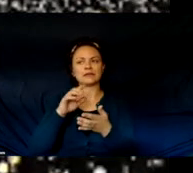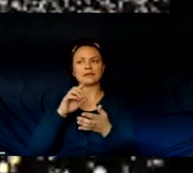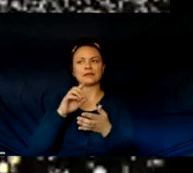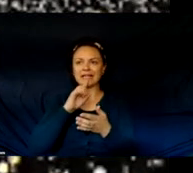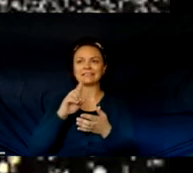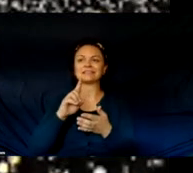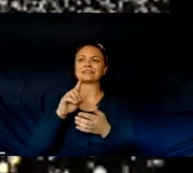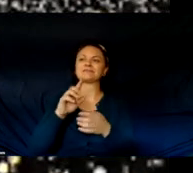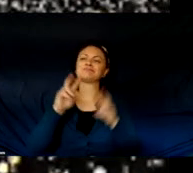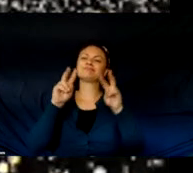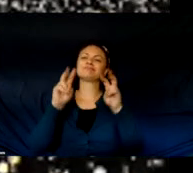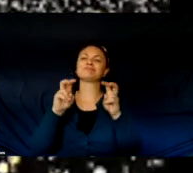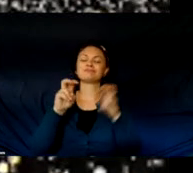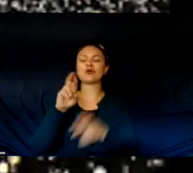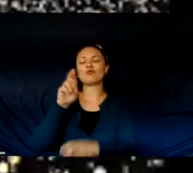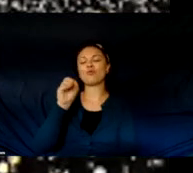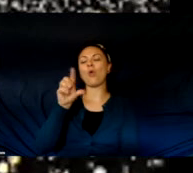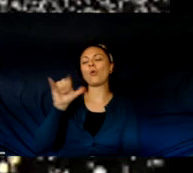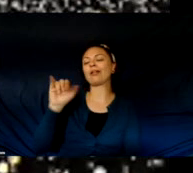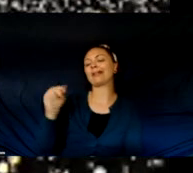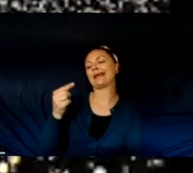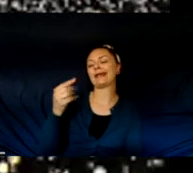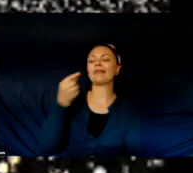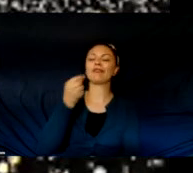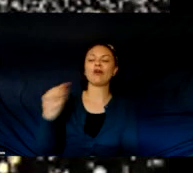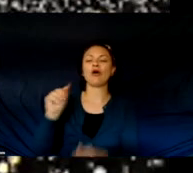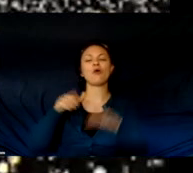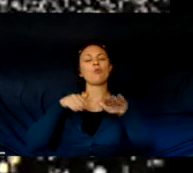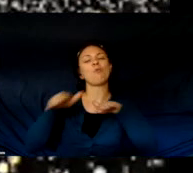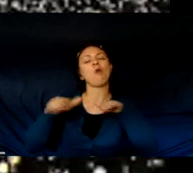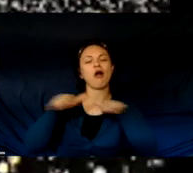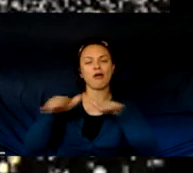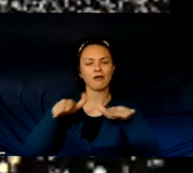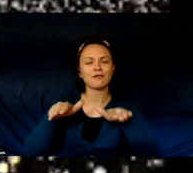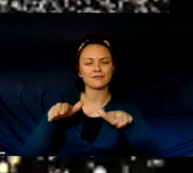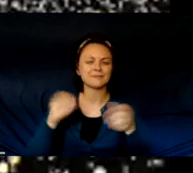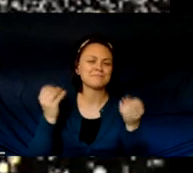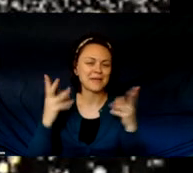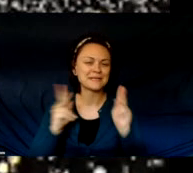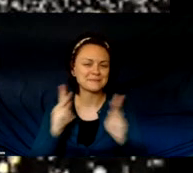as many people like to say. And actually starting from